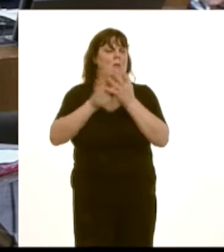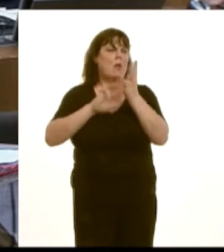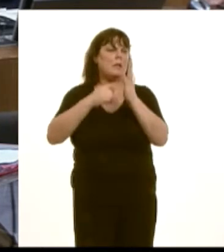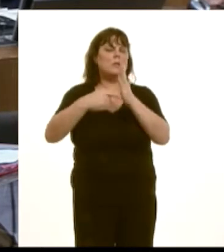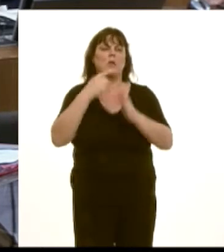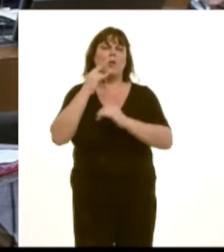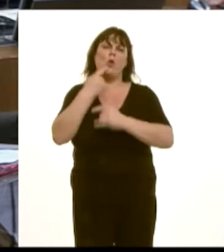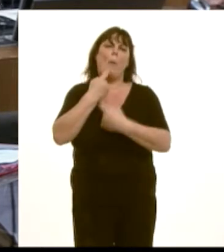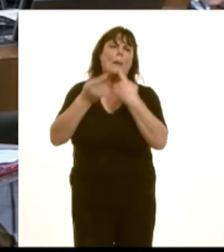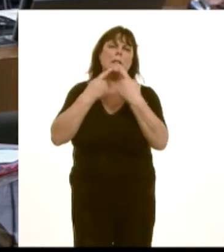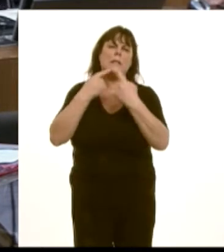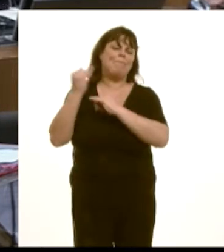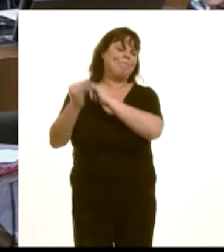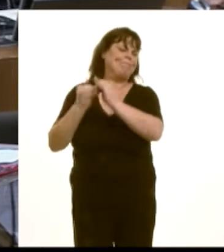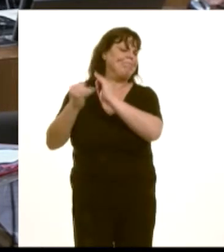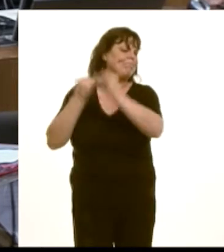that are to be played between now and next May.